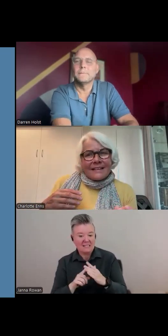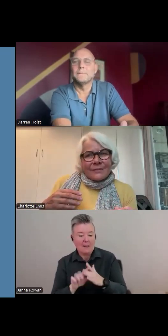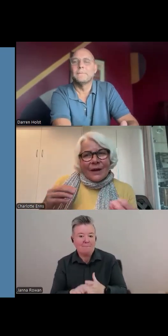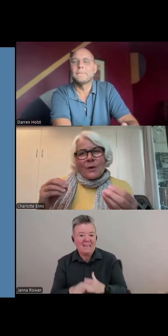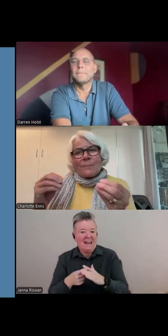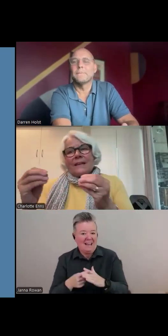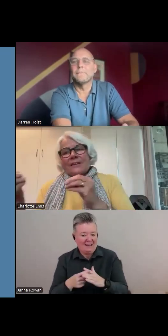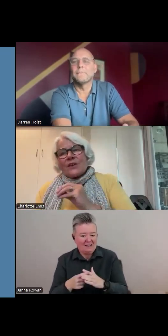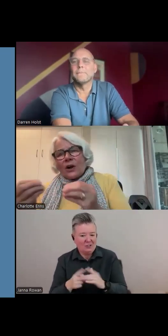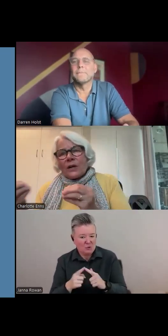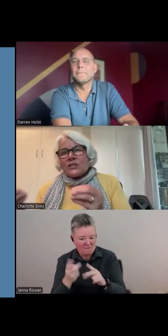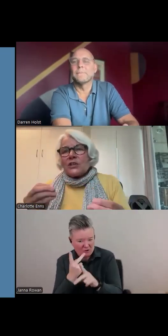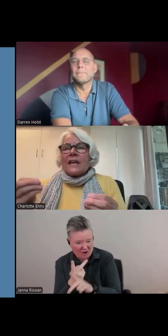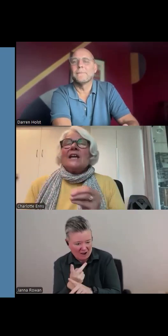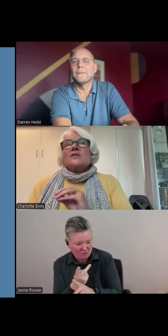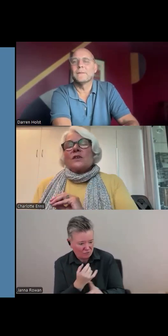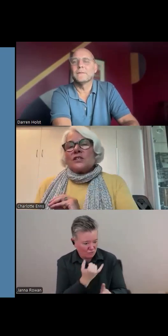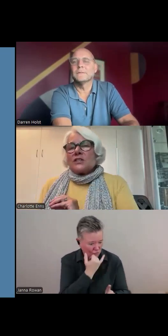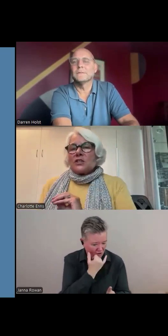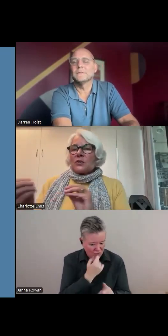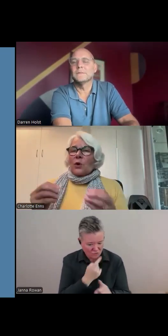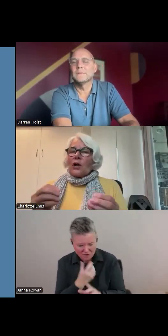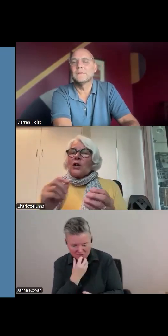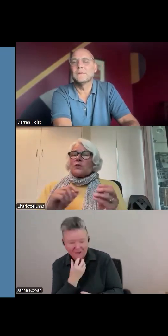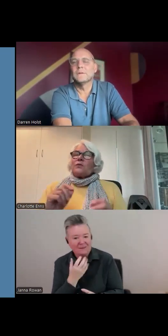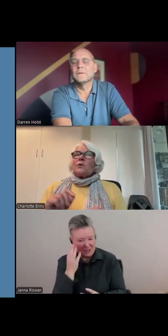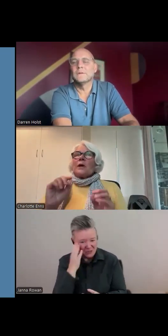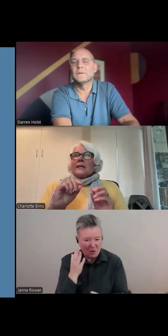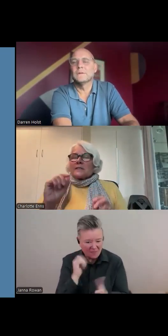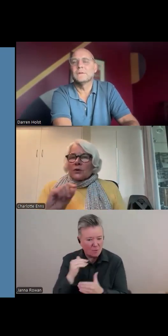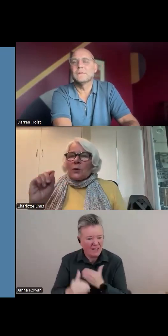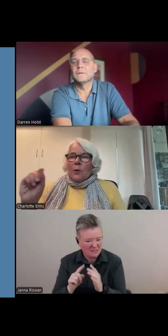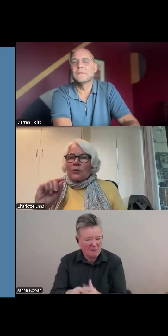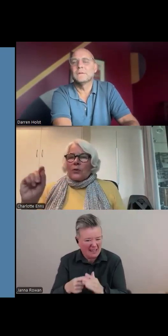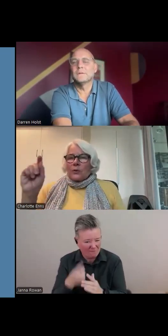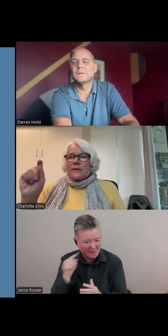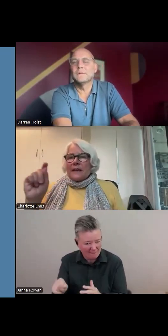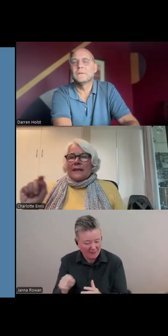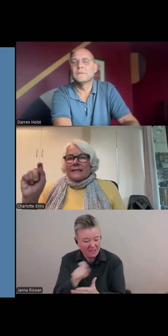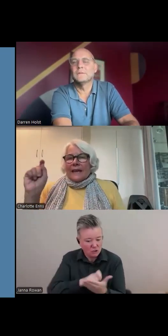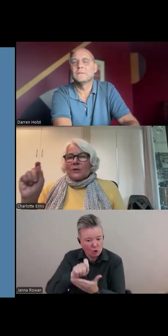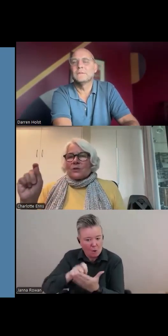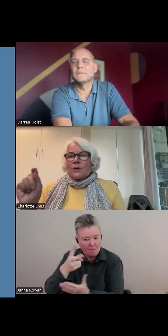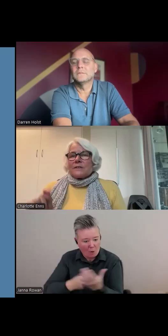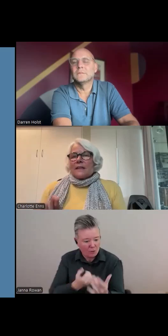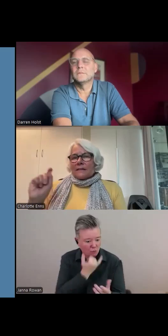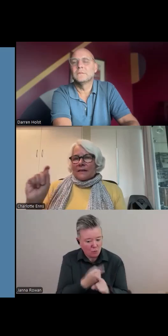You know, they maybe think the right one, but they're not quite sure yet, so they change it to the wrong. So if you circle both of those